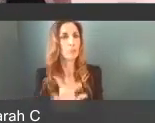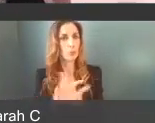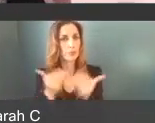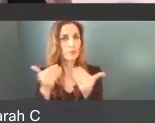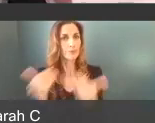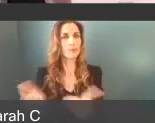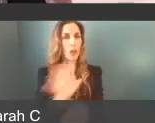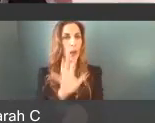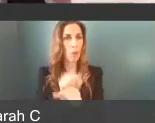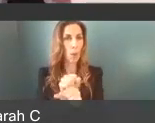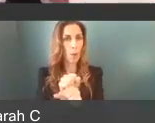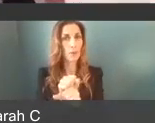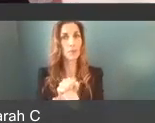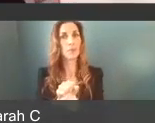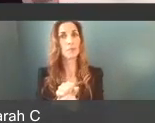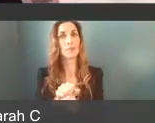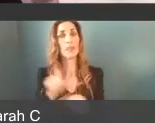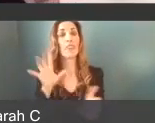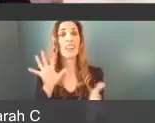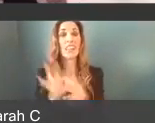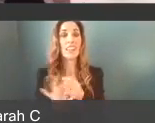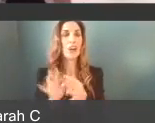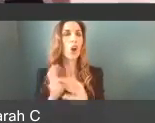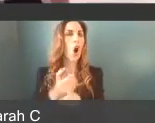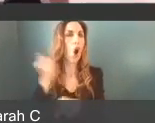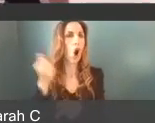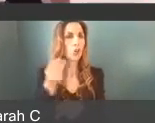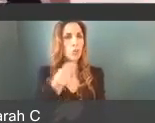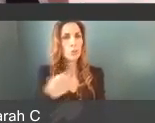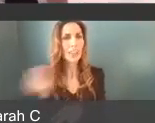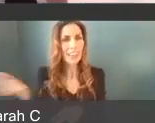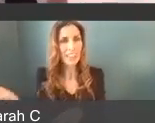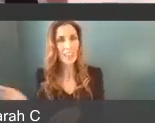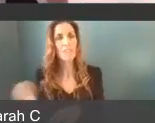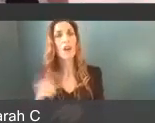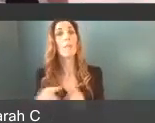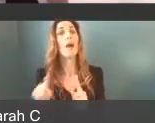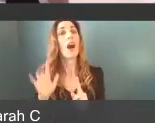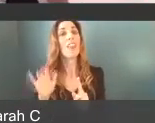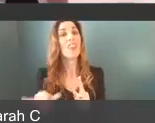and that made the links quite difficult to share but the token system was a little complicated